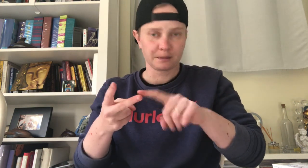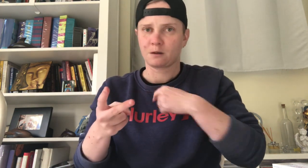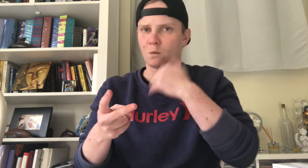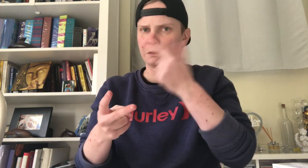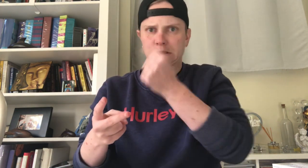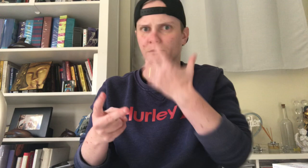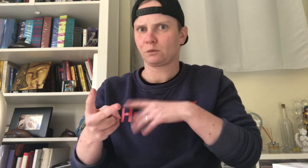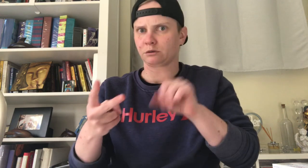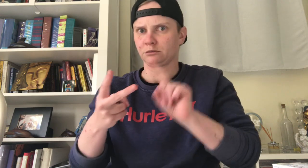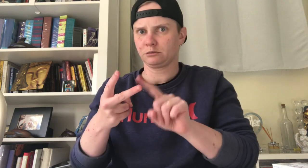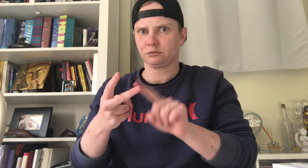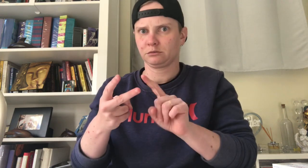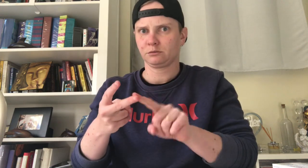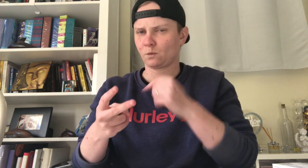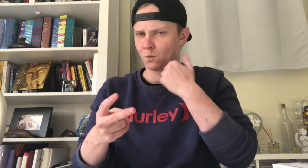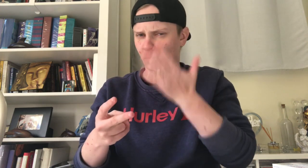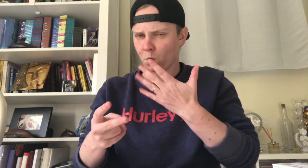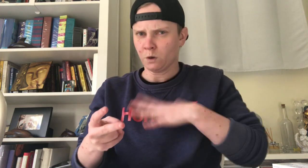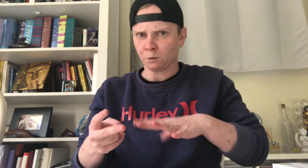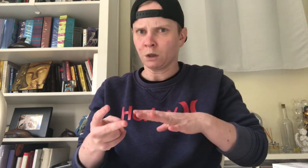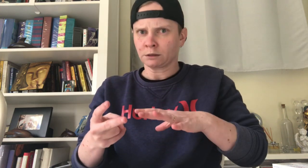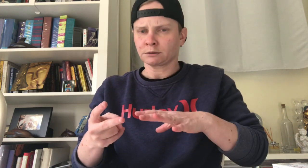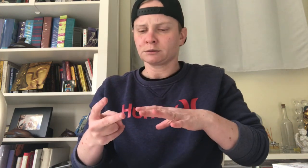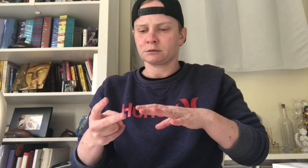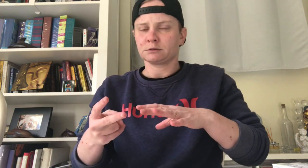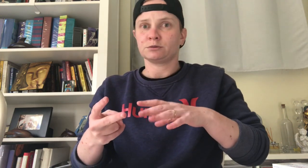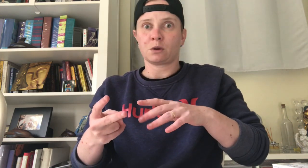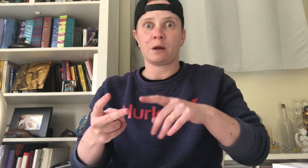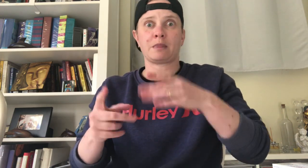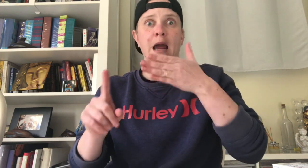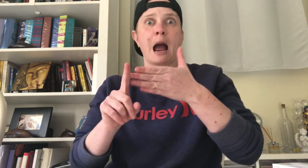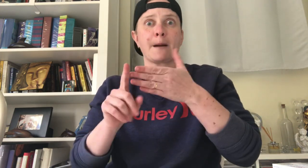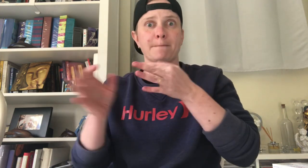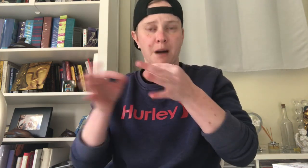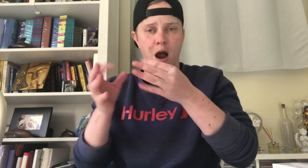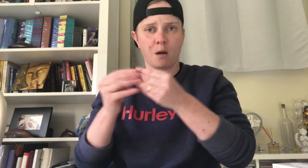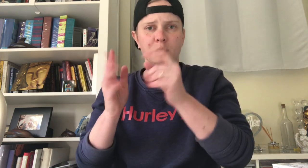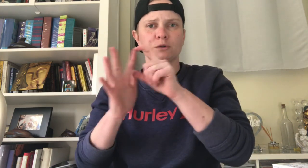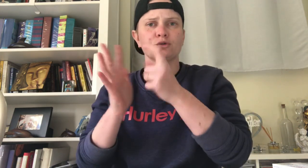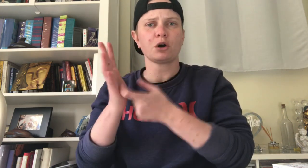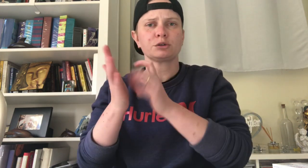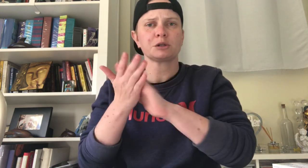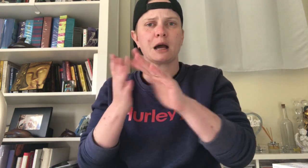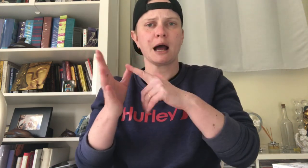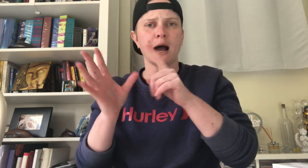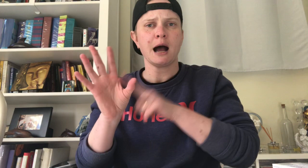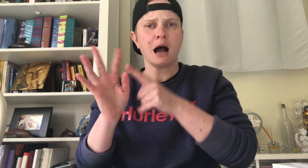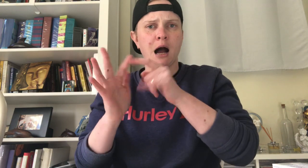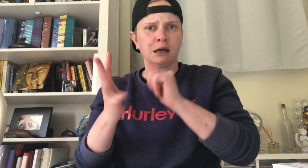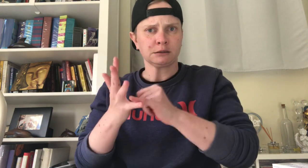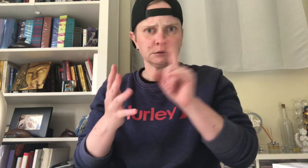I've always wanted to be on Reardon So the aim plan with Dr Hayes was to